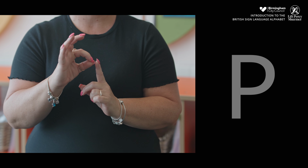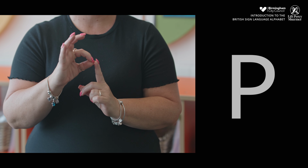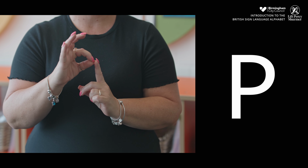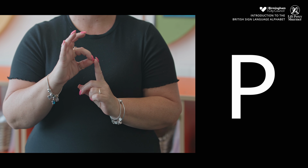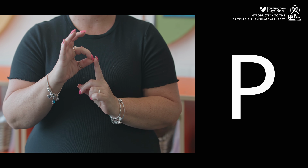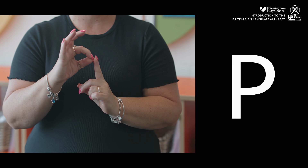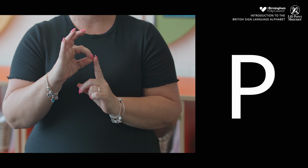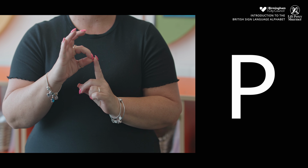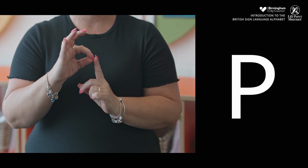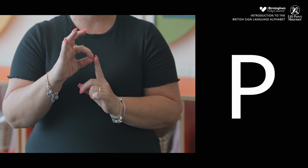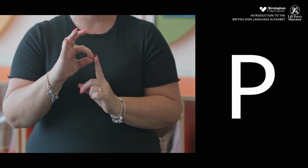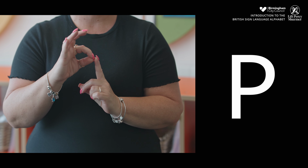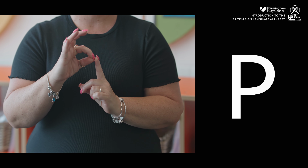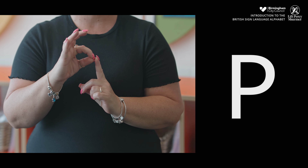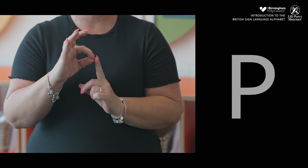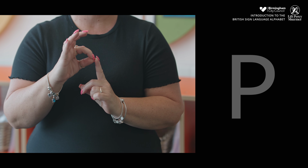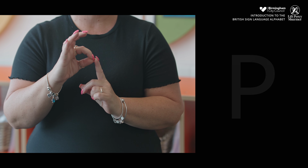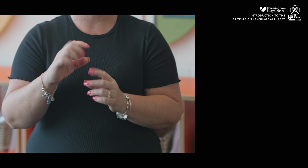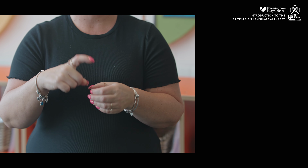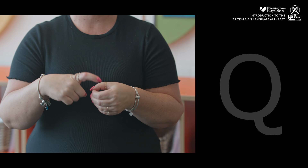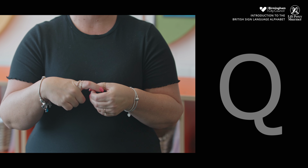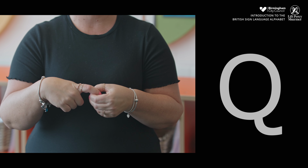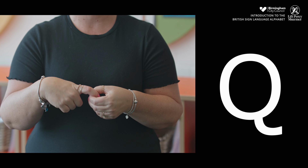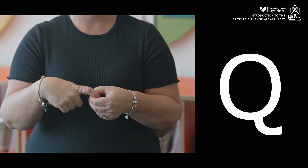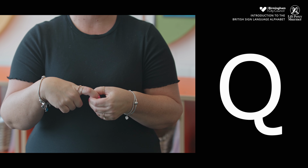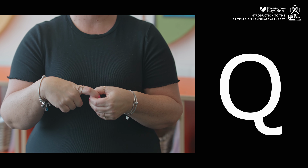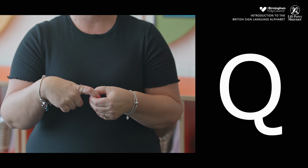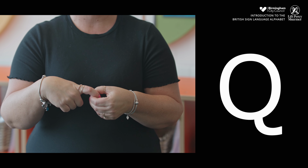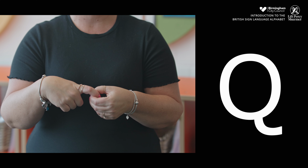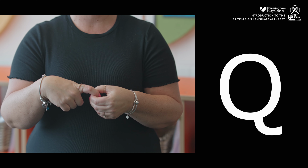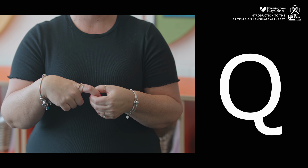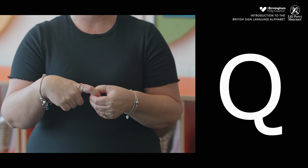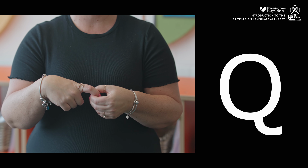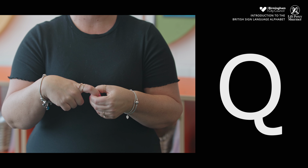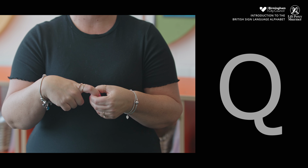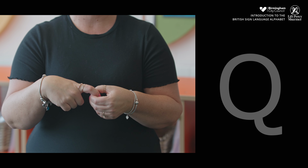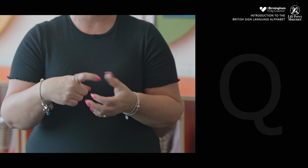P Q